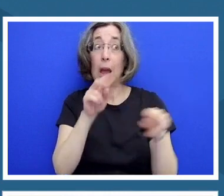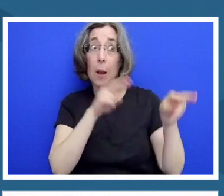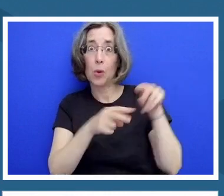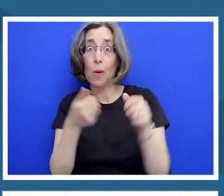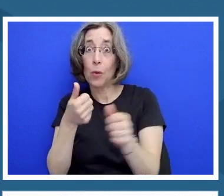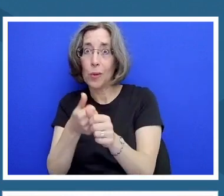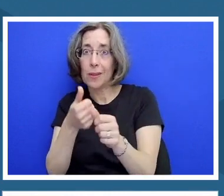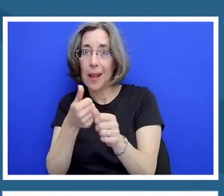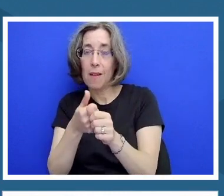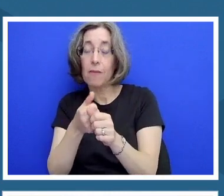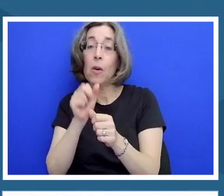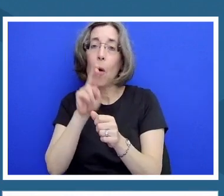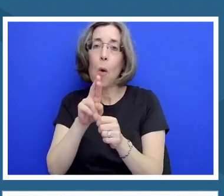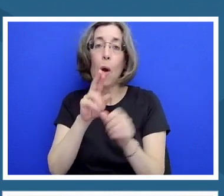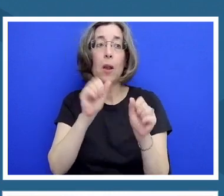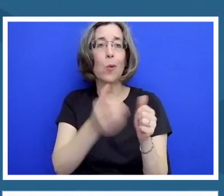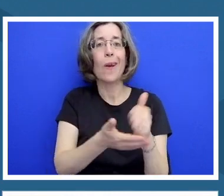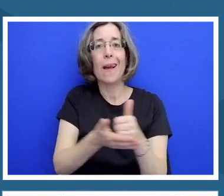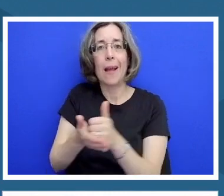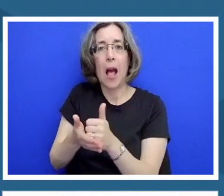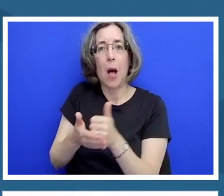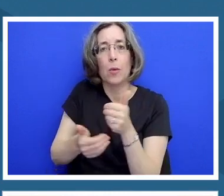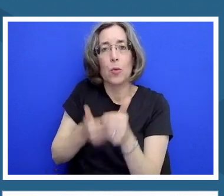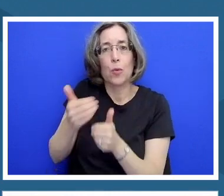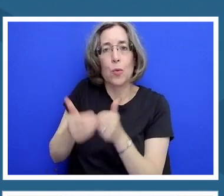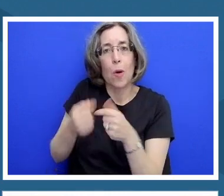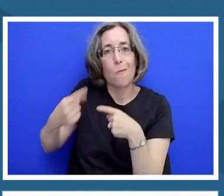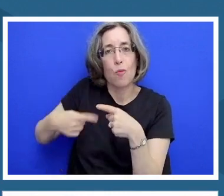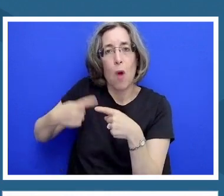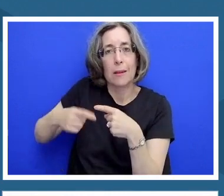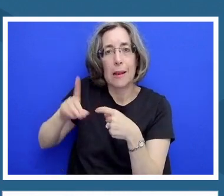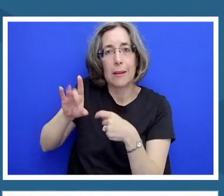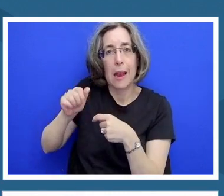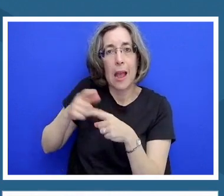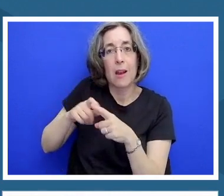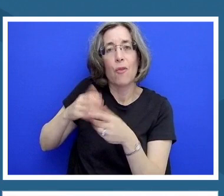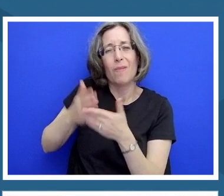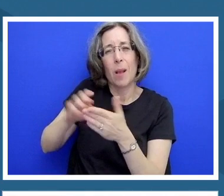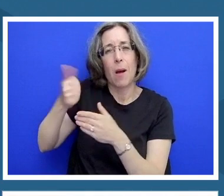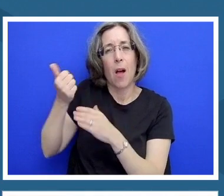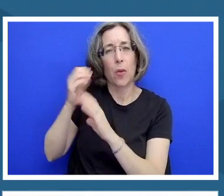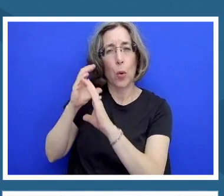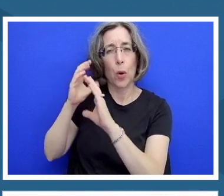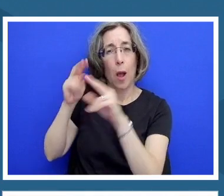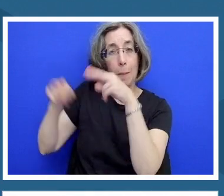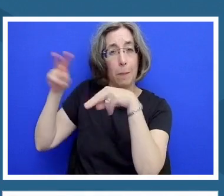from some of nasa's other great observatories and submit it to the